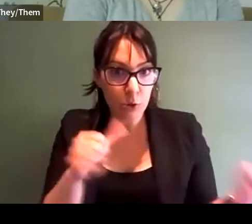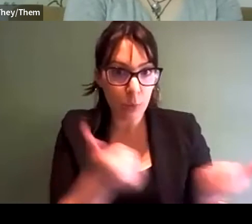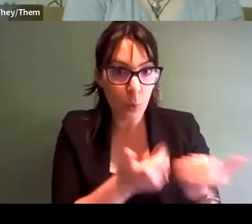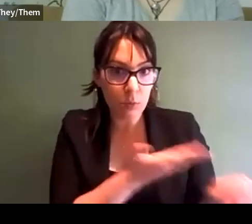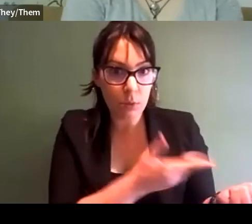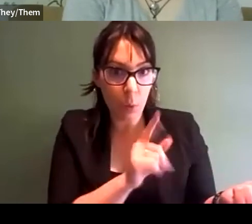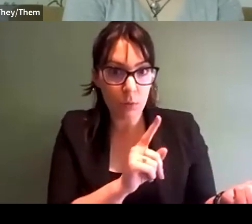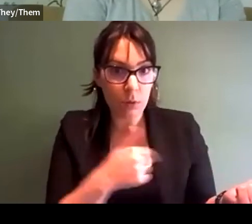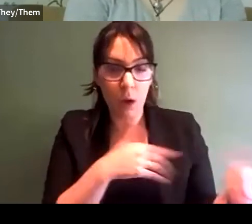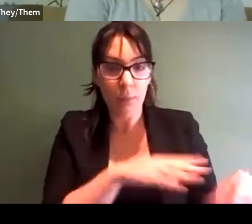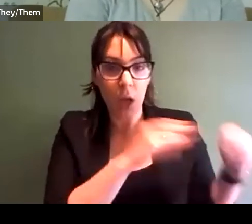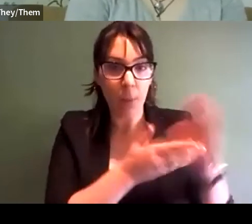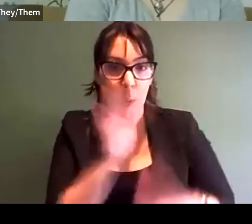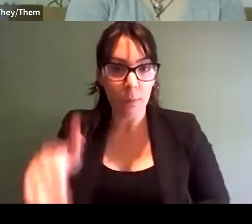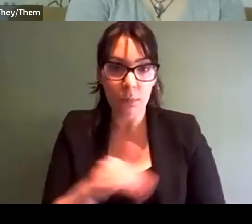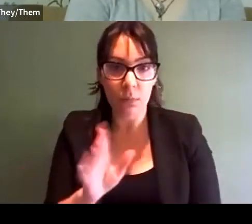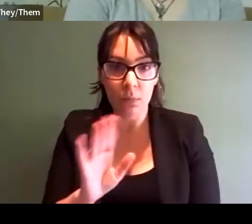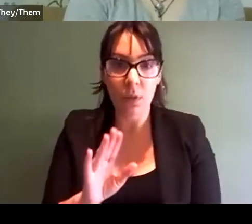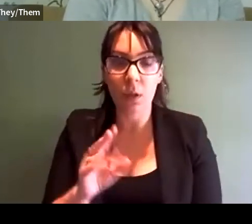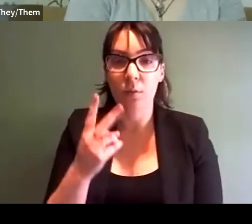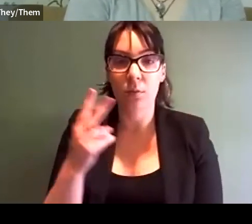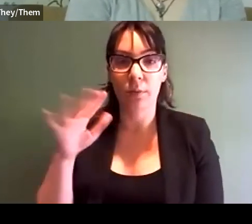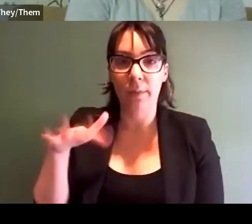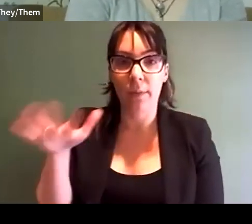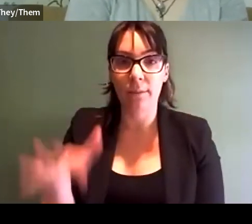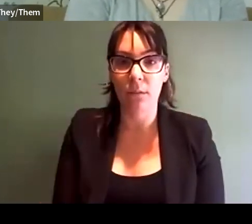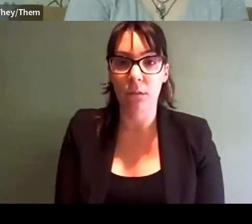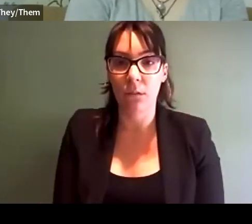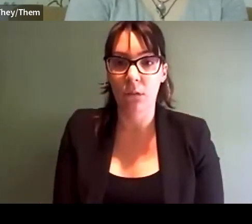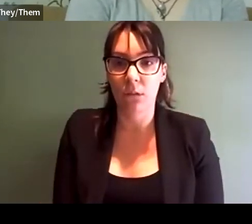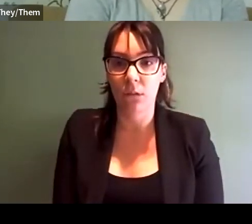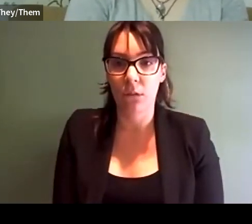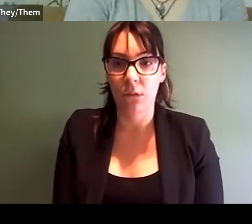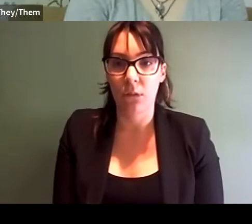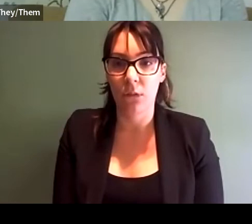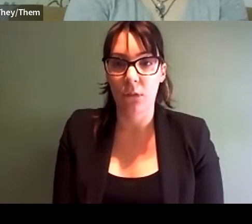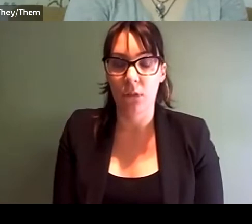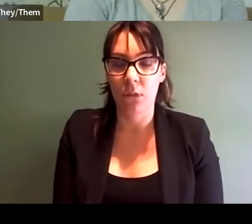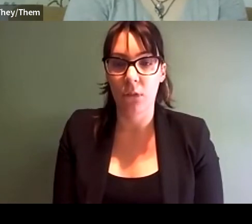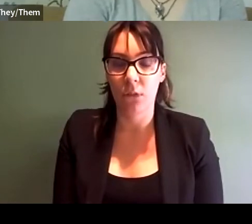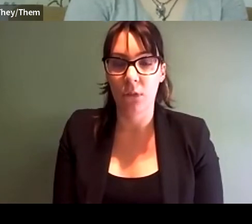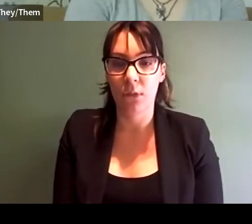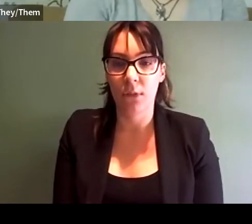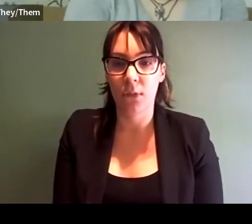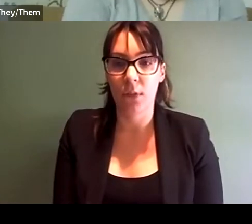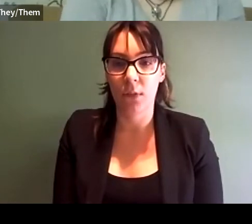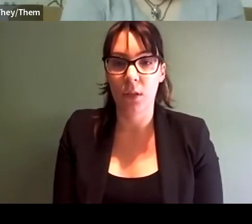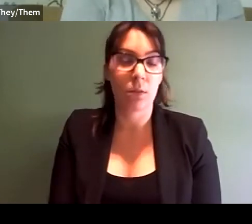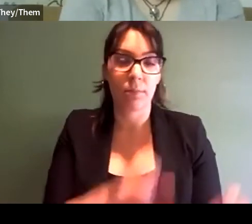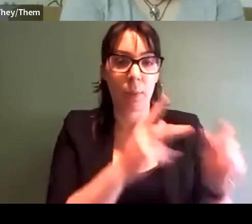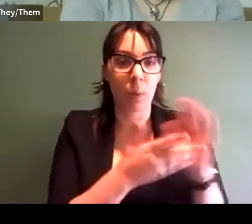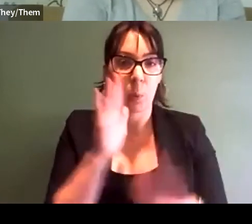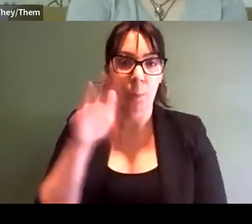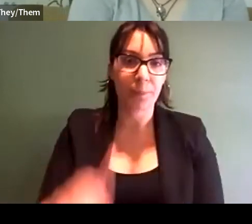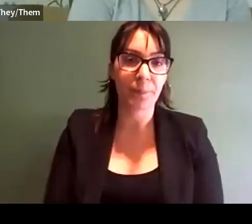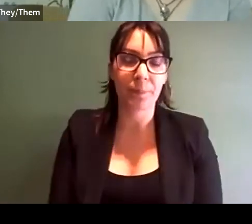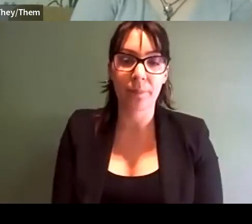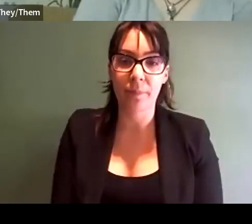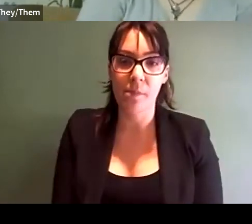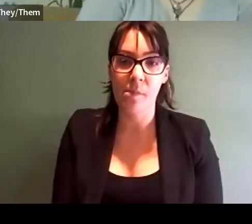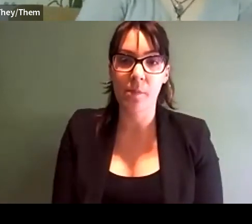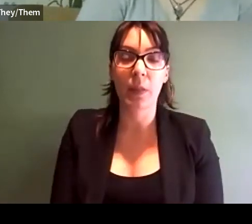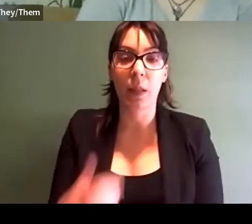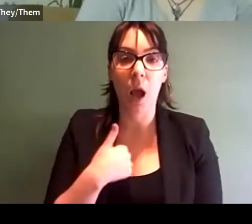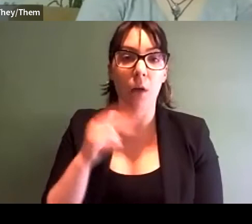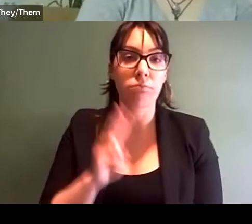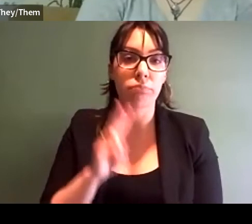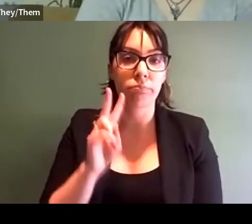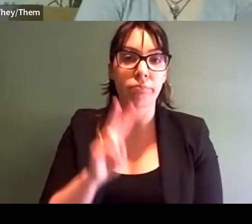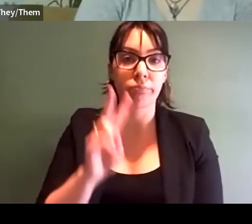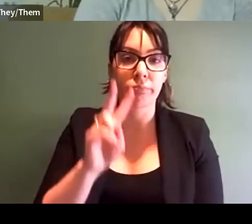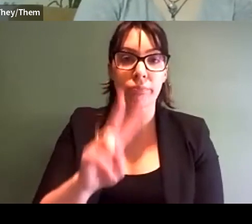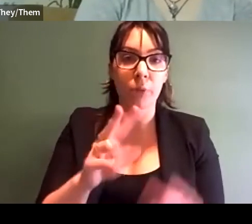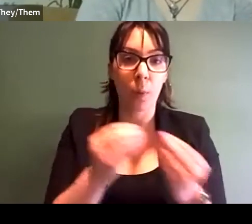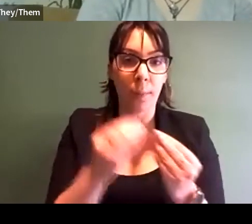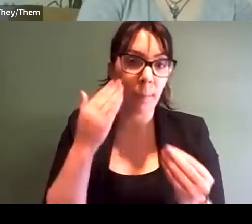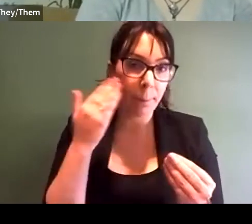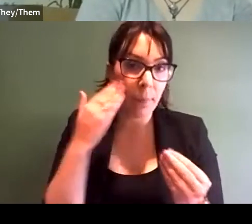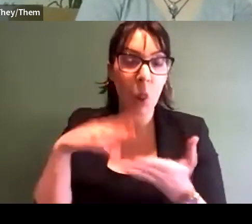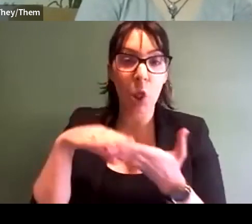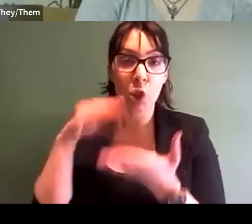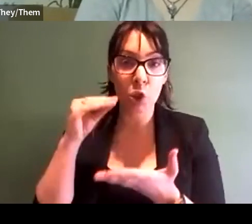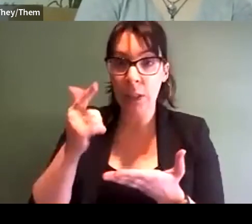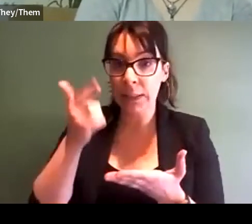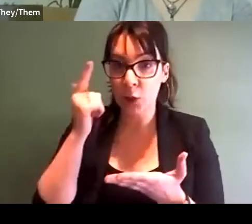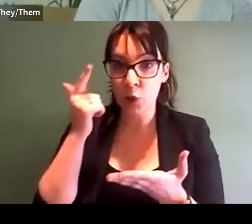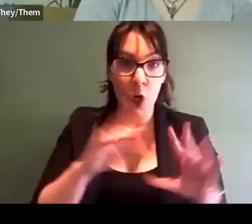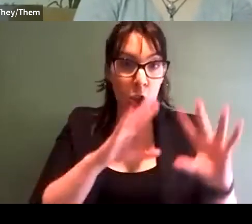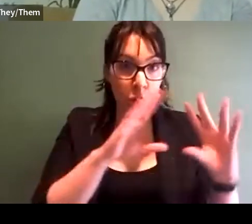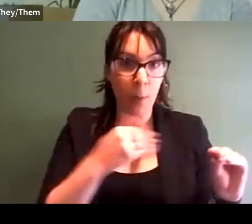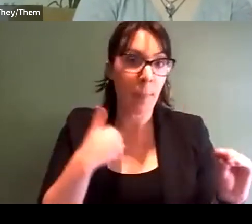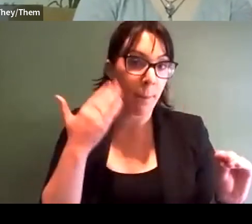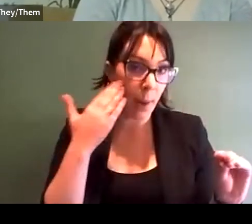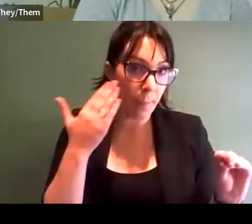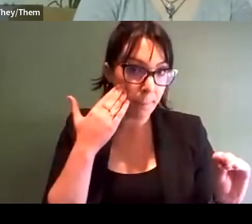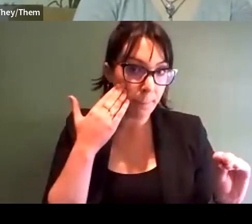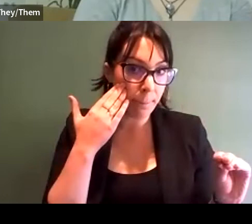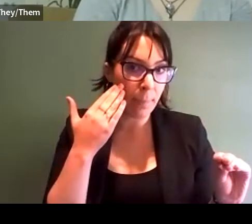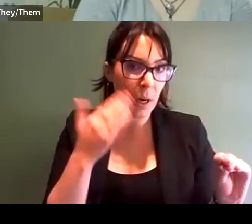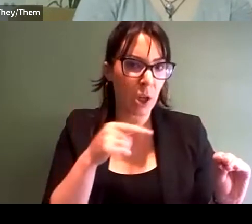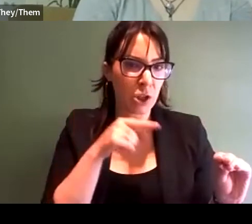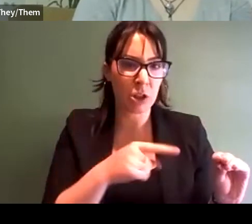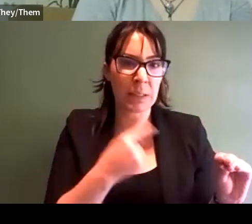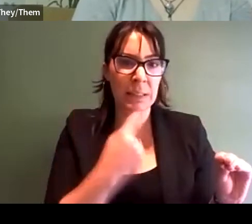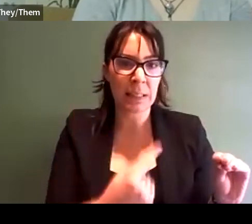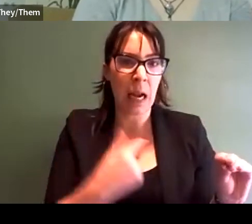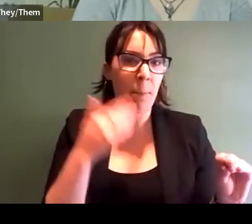Isn't this didn't happen I'm taking your time and this was like like 255 to 56 and building up racer, like yeah okay bye as mom's walking me out the student teacher actually stops my mom and refuses to let her come with me.